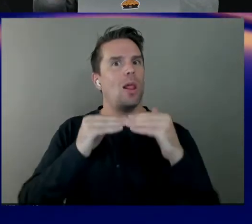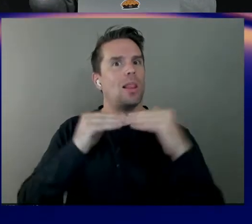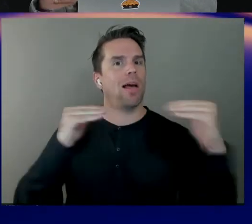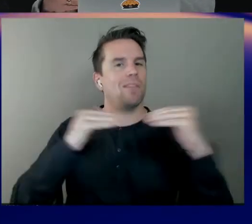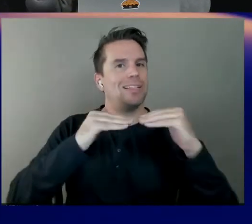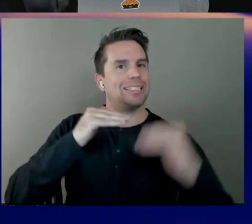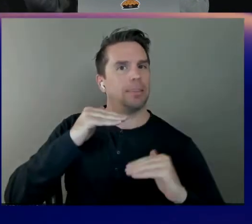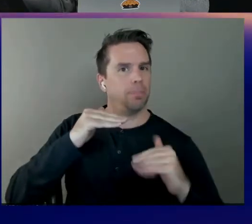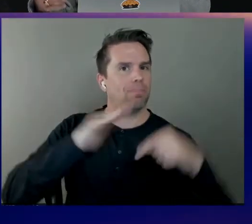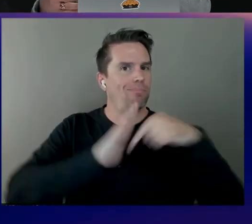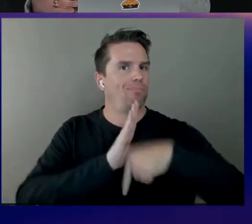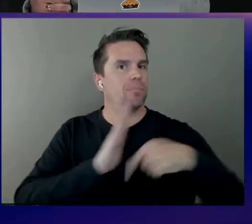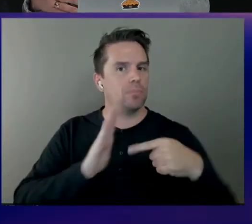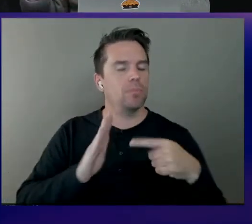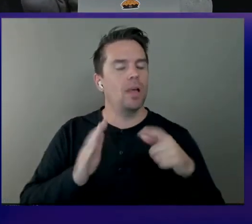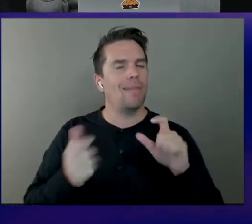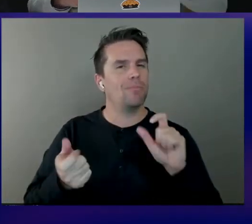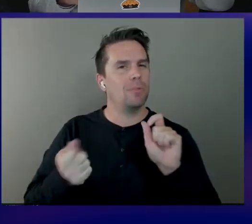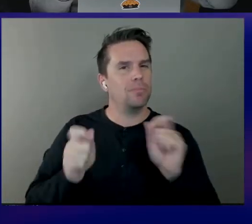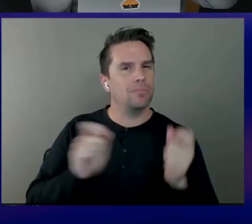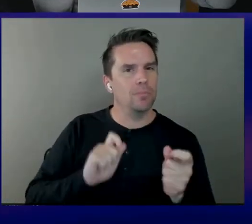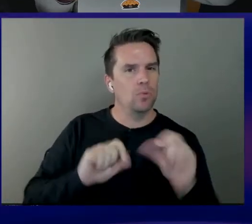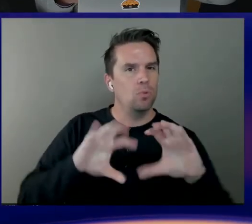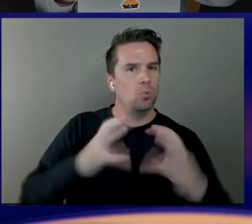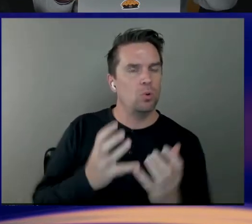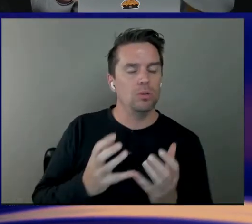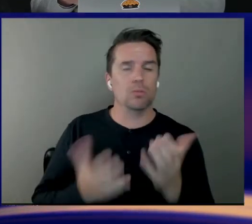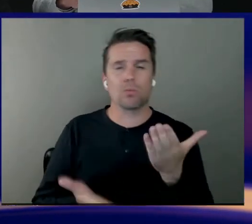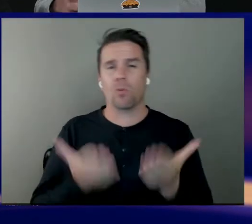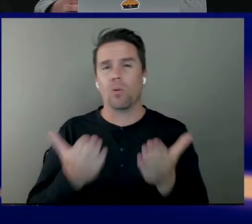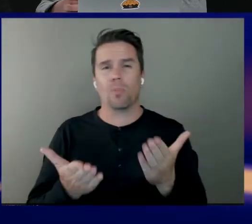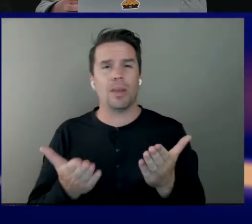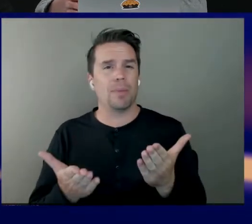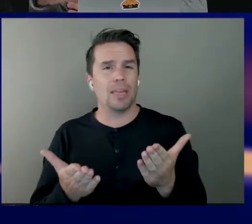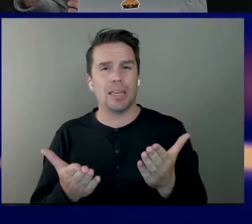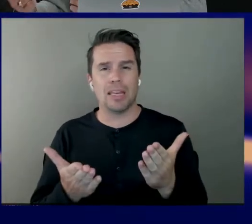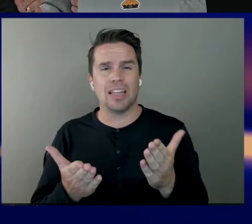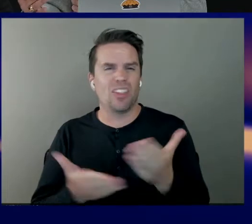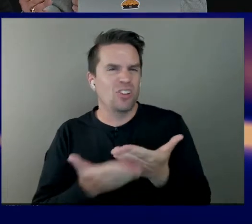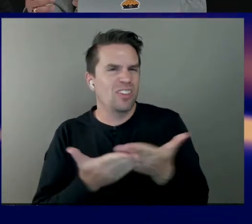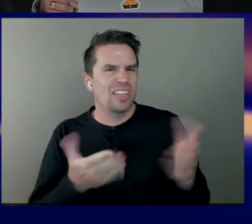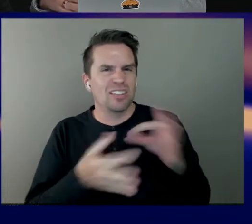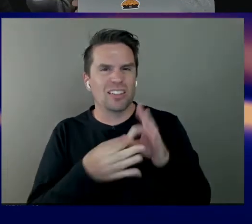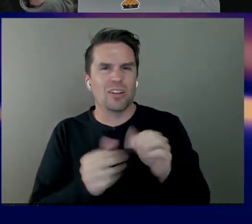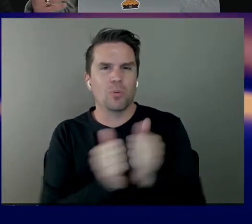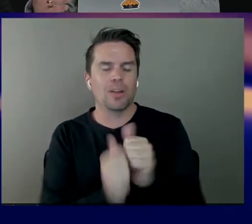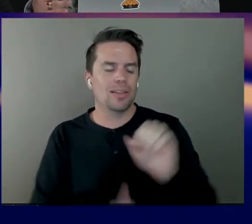So if there are things about, let's just say EBS that you already know, but there are other parts